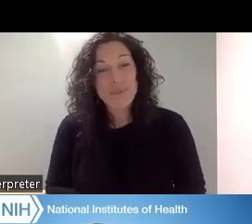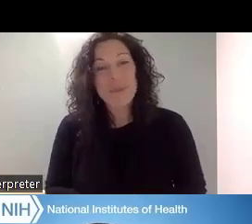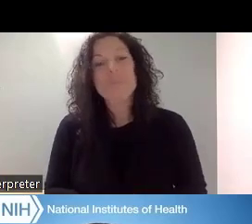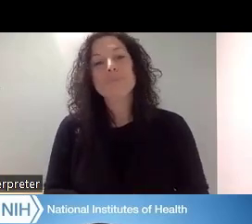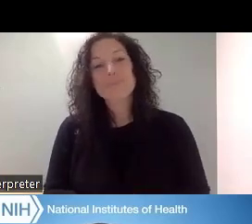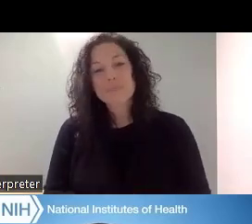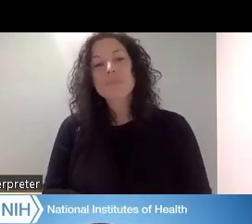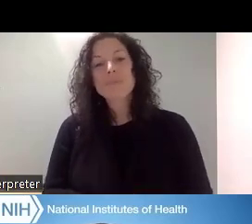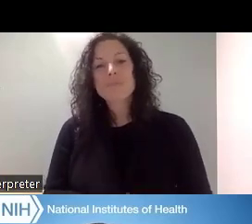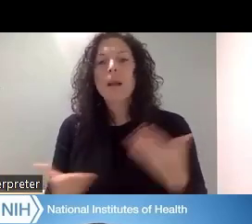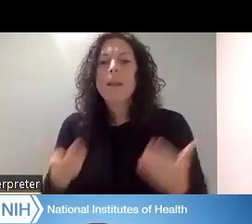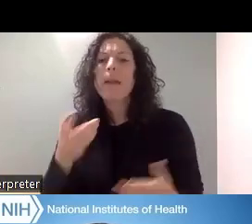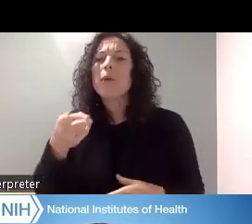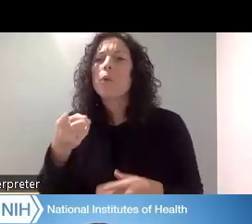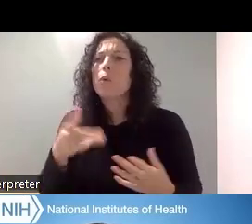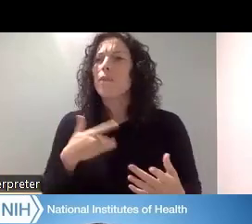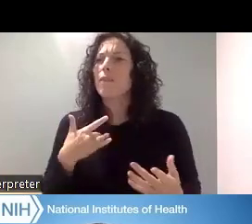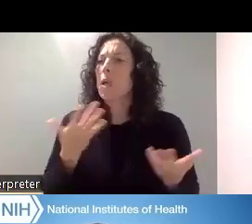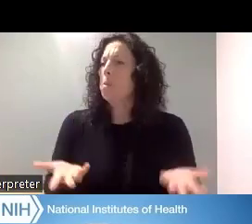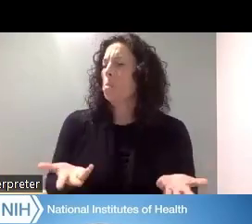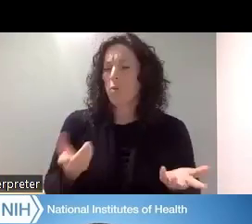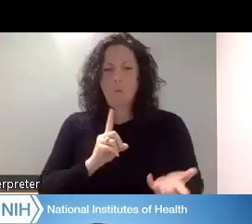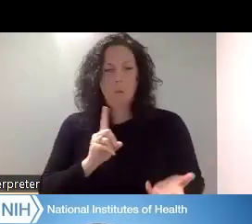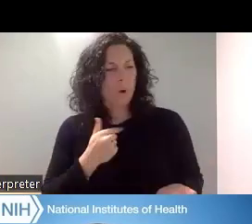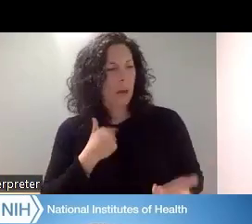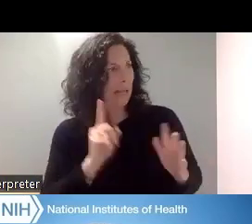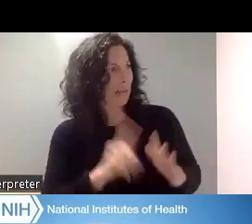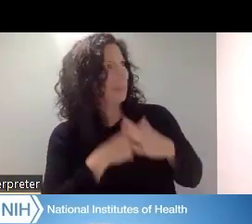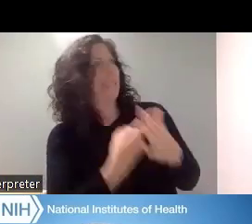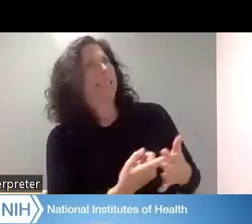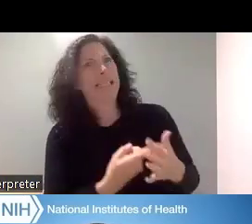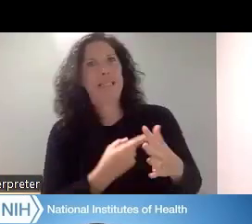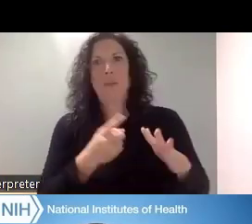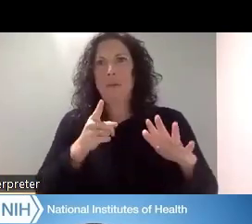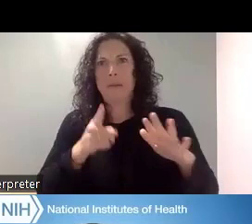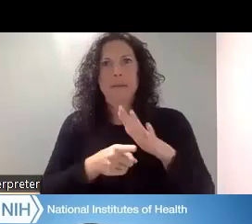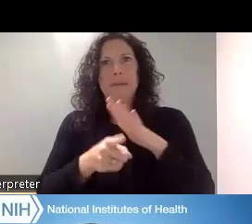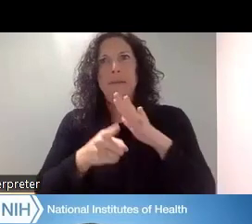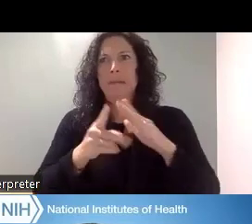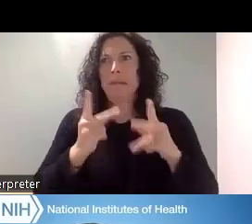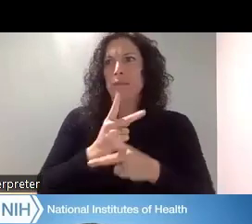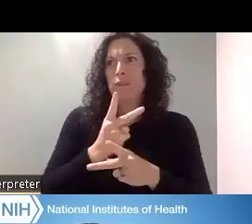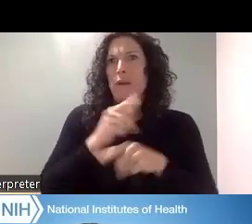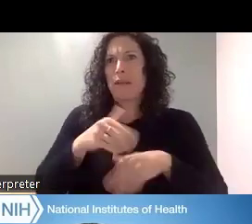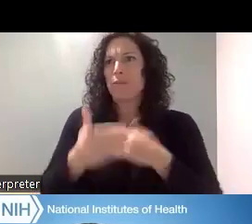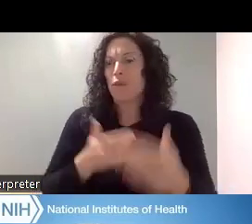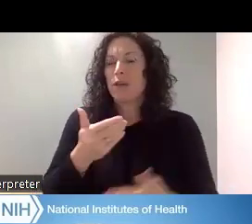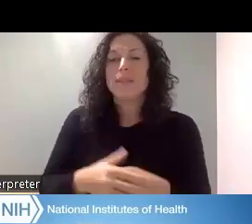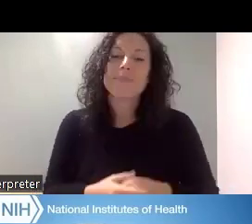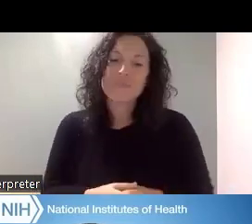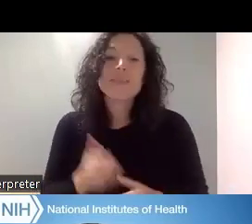So you may be asking yourself, "Where do I even begin to navigate this process?" Some of you in the audience may be more seasoned members